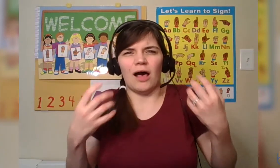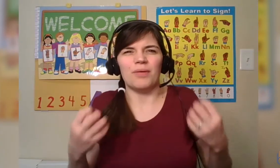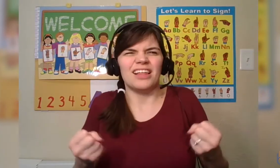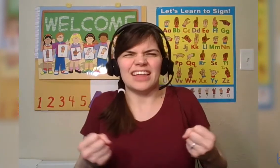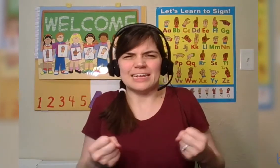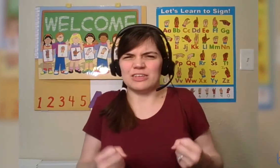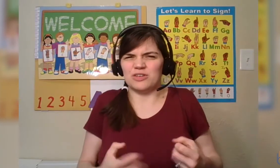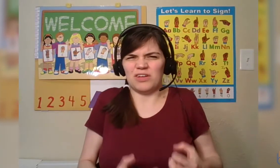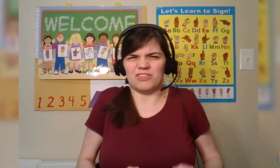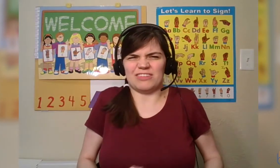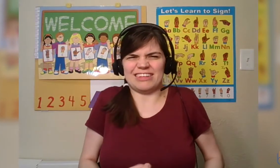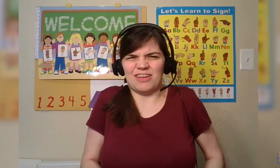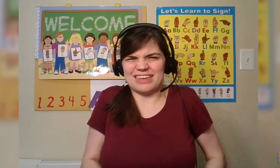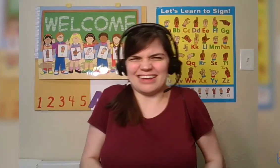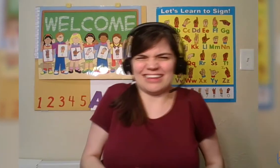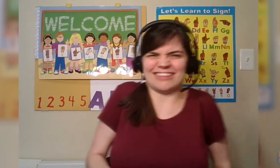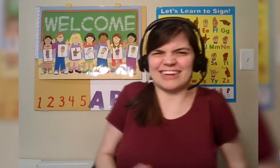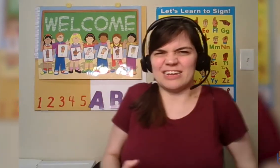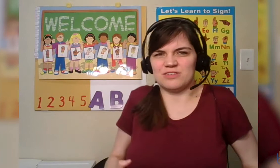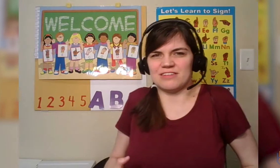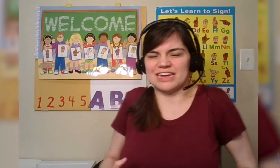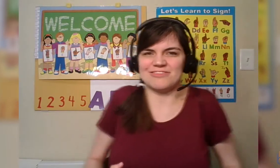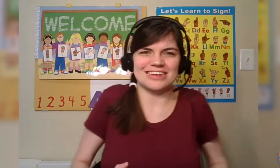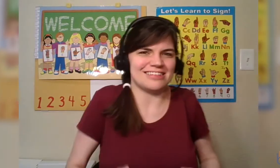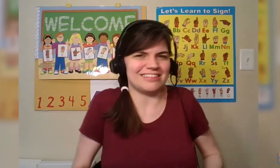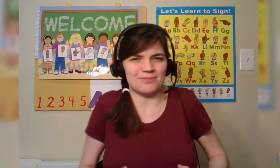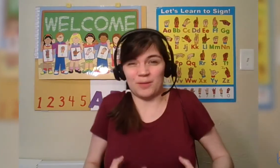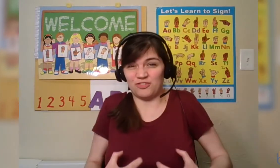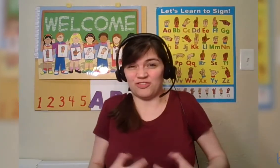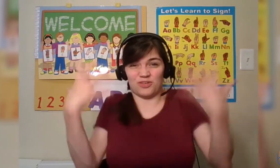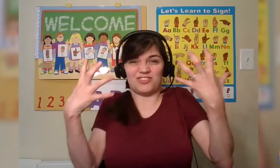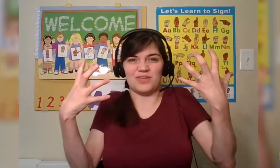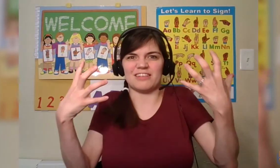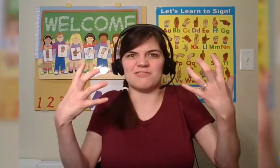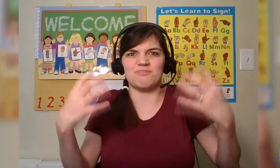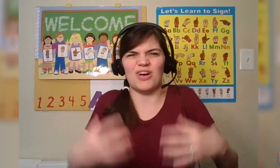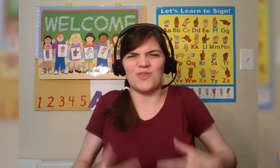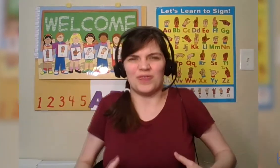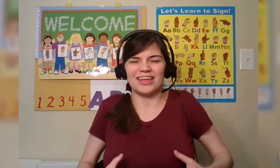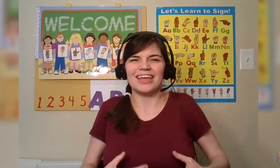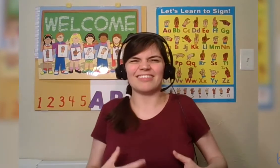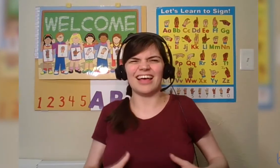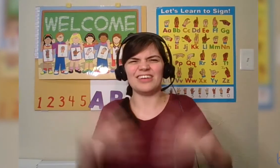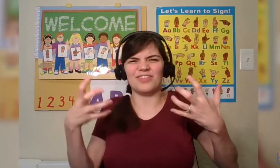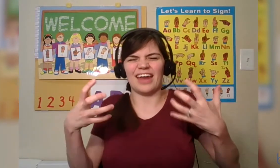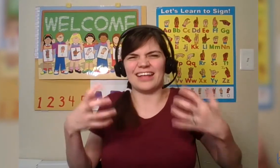like, you know how your tummy kind of gets tight when you're angry, and then sometimes you just want to explode, it's kind of that idea.